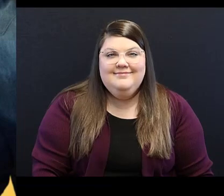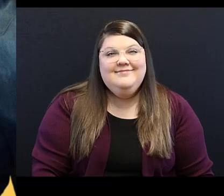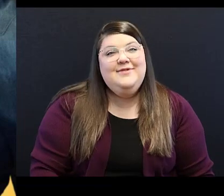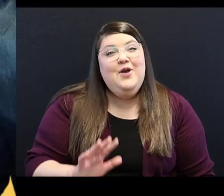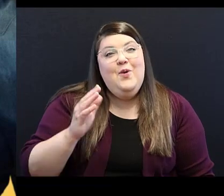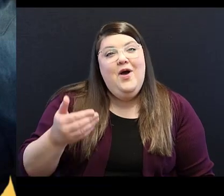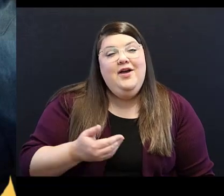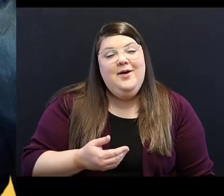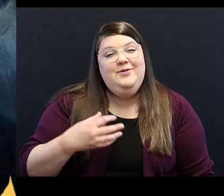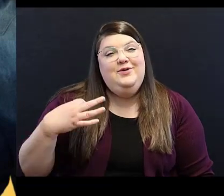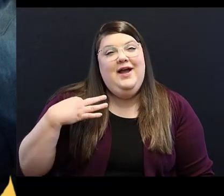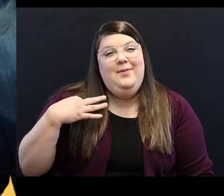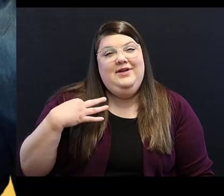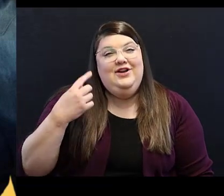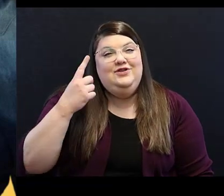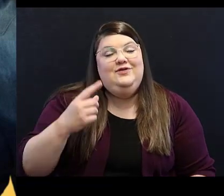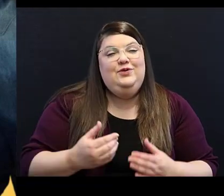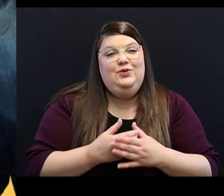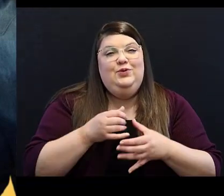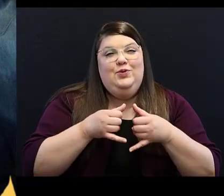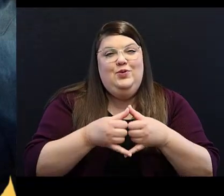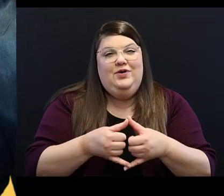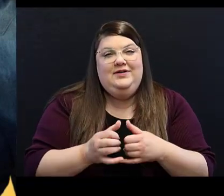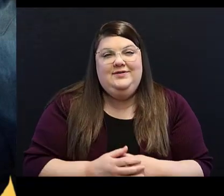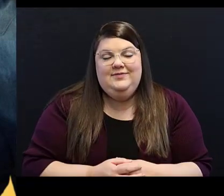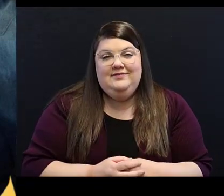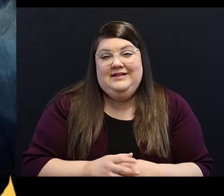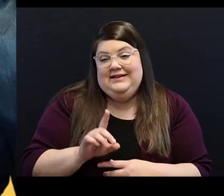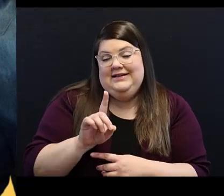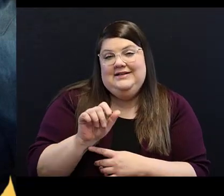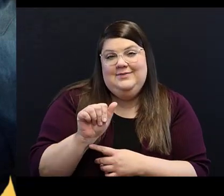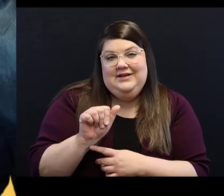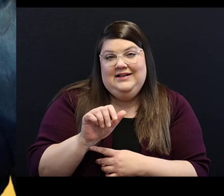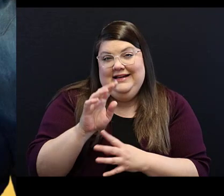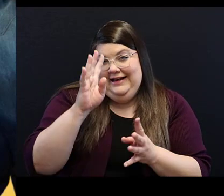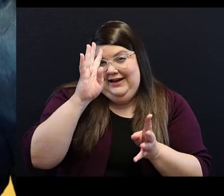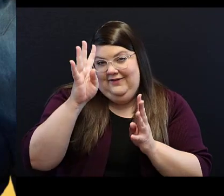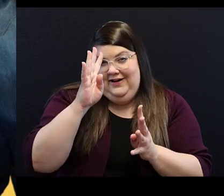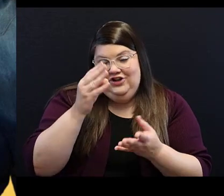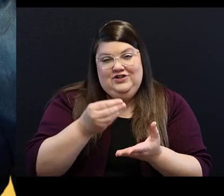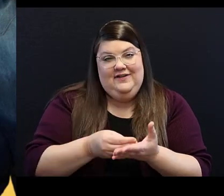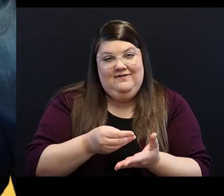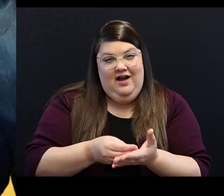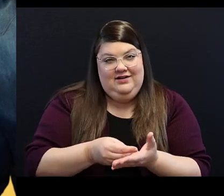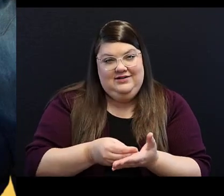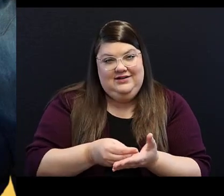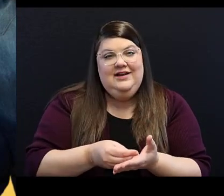Welcome to “Applications for New Awards: Disability Innovation Fund,